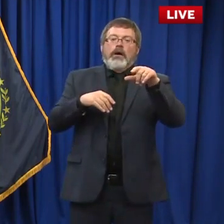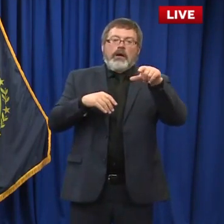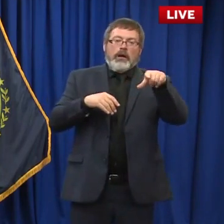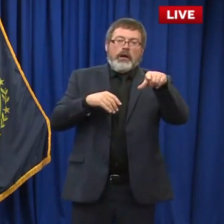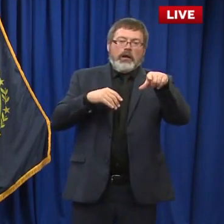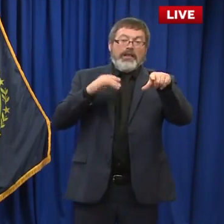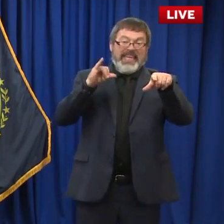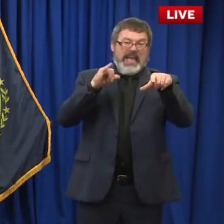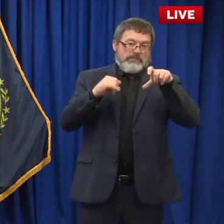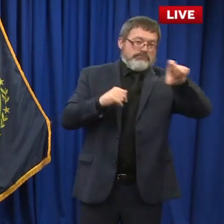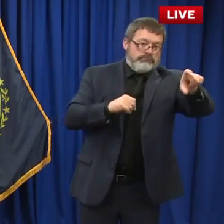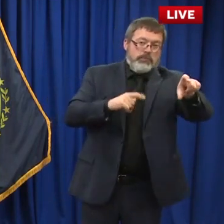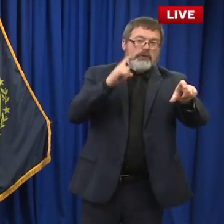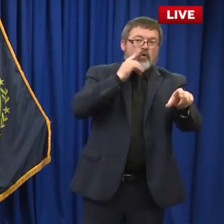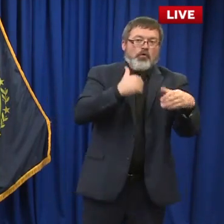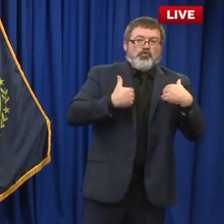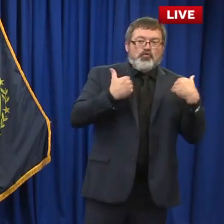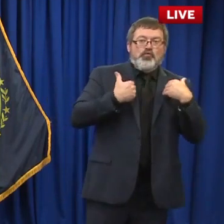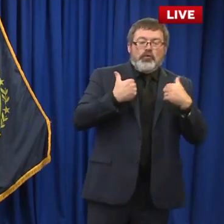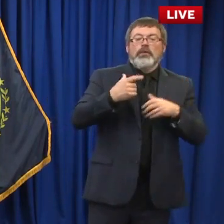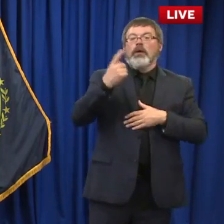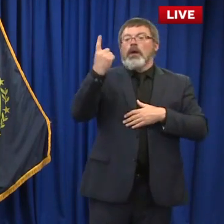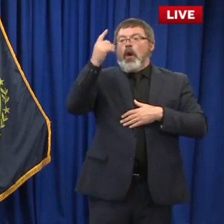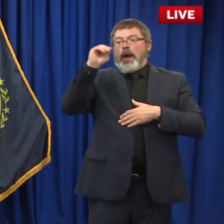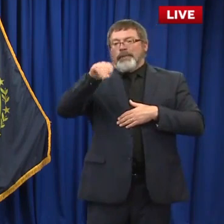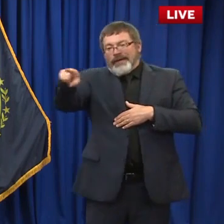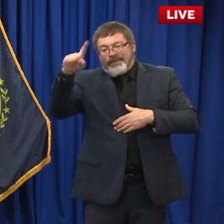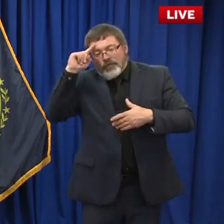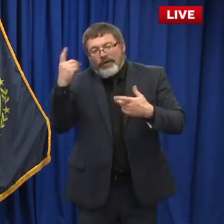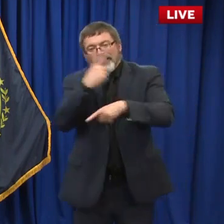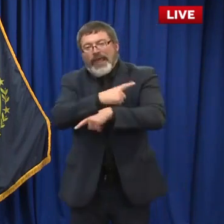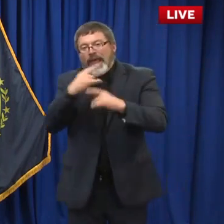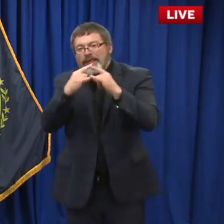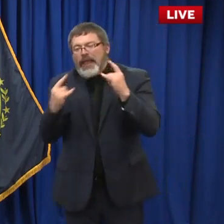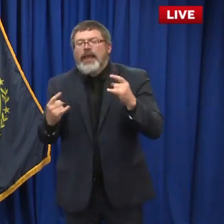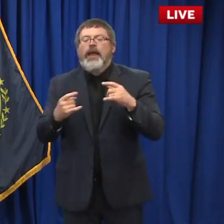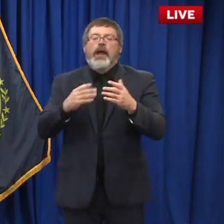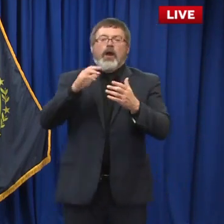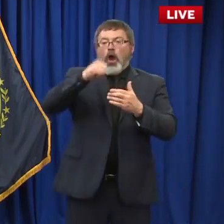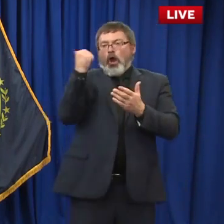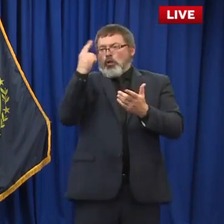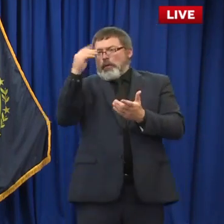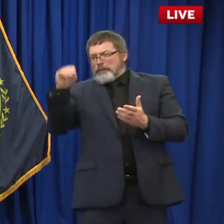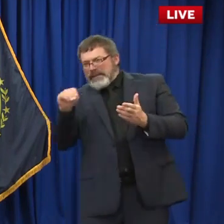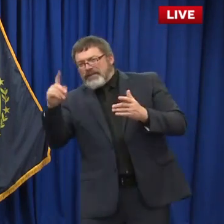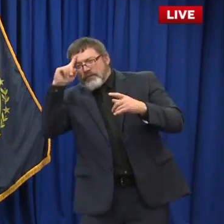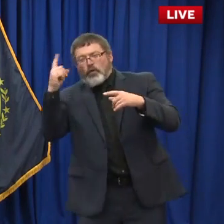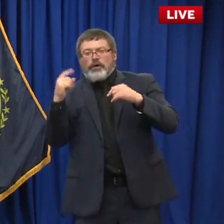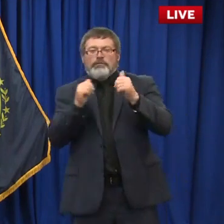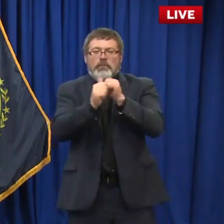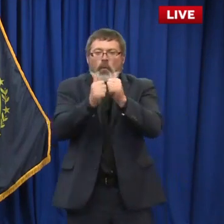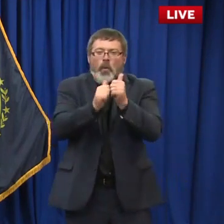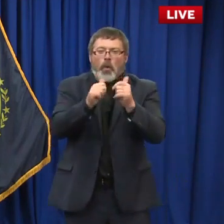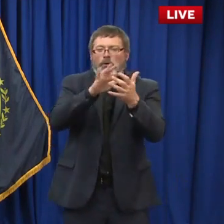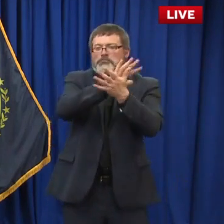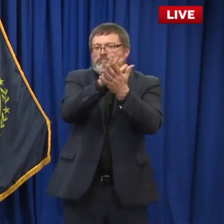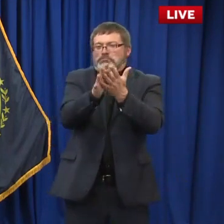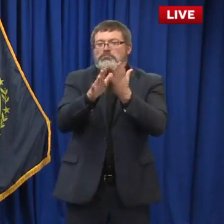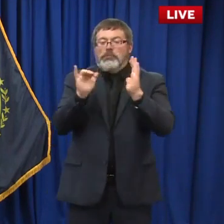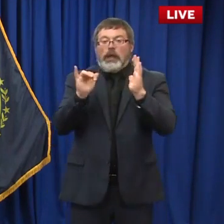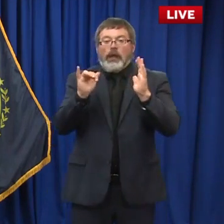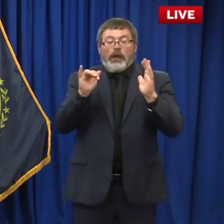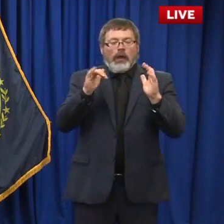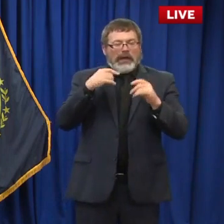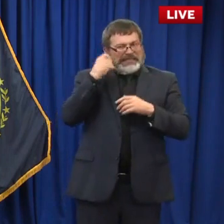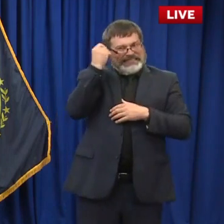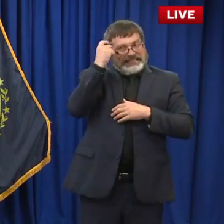AGAIN, THE GOAL OF THE PROGRAMS ISN'T JUST TO PROVIDE FUNDING FOR THINGS LIKE DAY CAMPS OR RECREATIONAL SPORTS AN OTHER RECREATIONAL PROGRAMS, BUT IT'S REALLY TO BRIDGE THOSE PROGRAMS